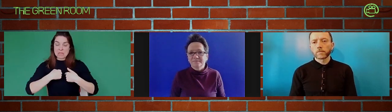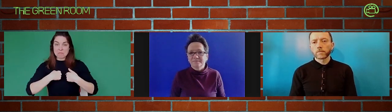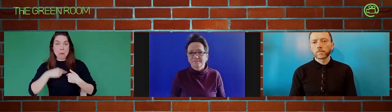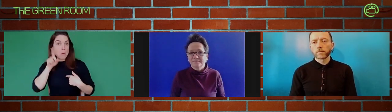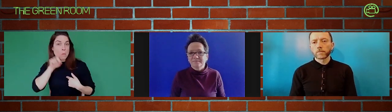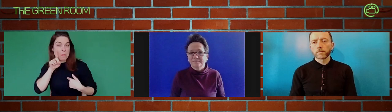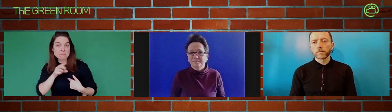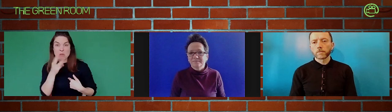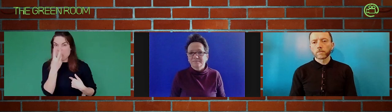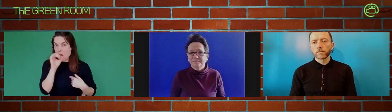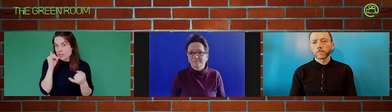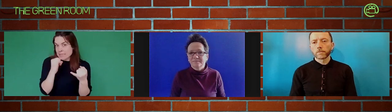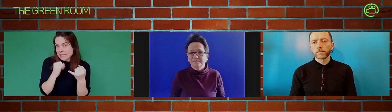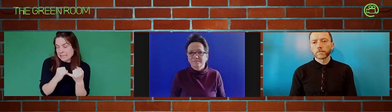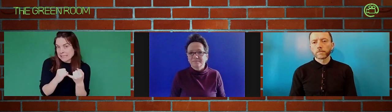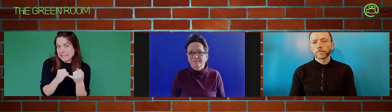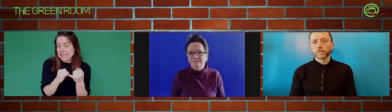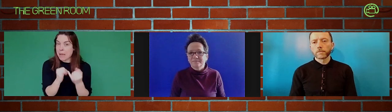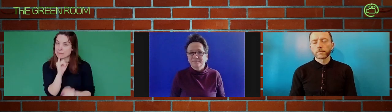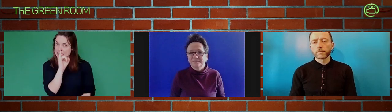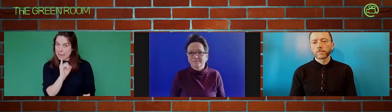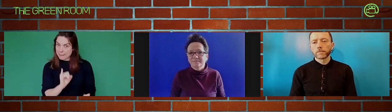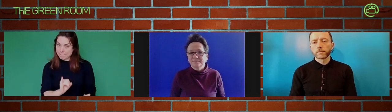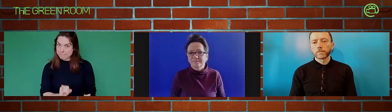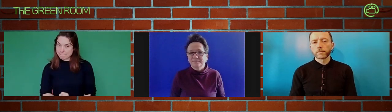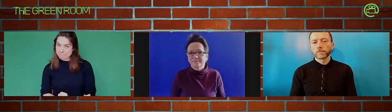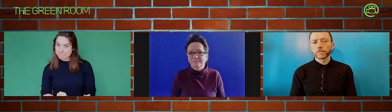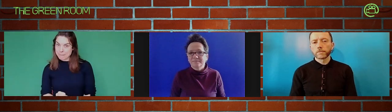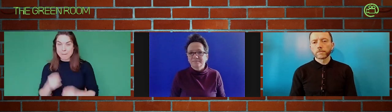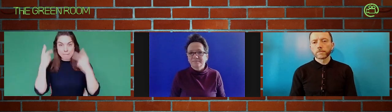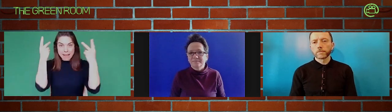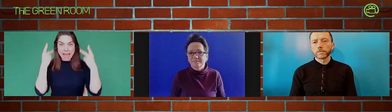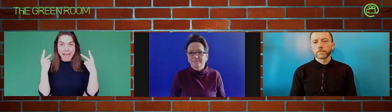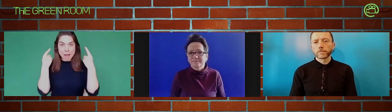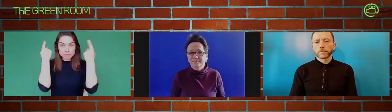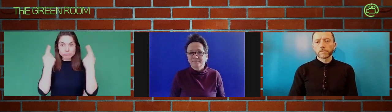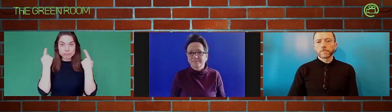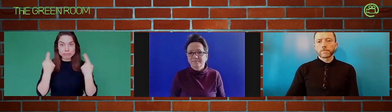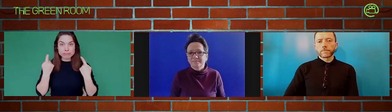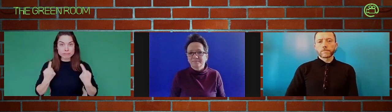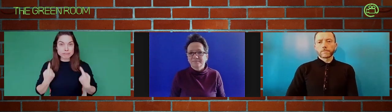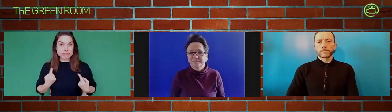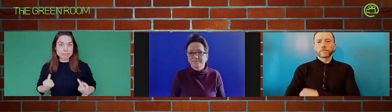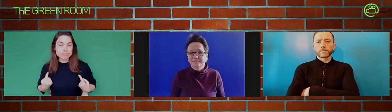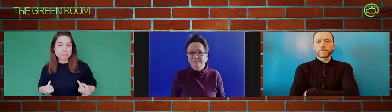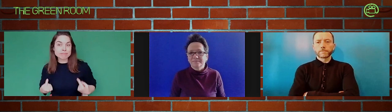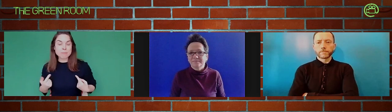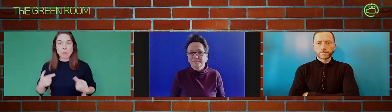I have long brown wavy hair with a fringe a pale complexion and big dark green eyes.